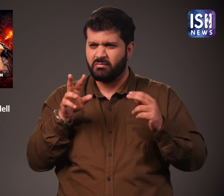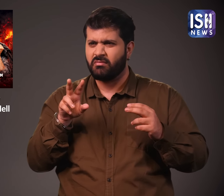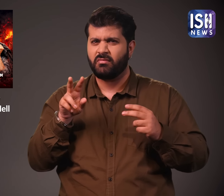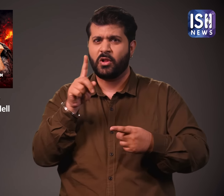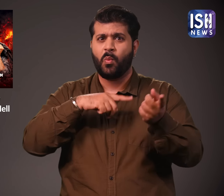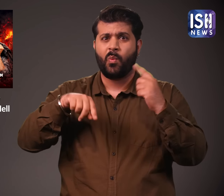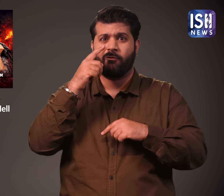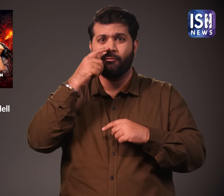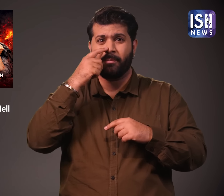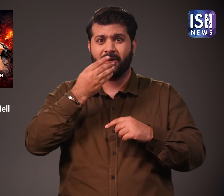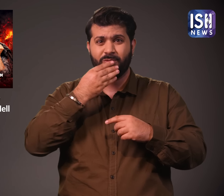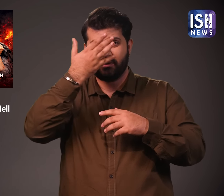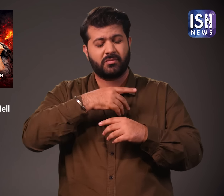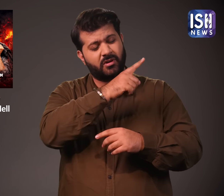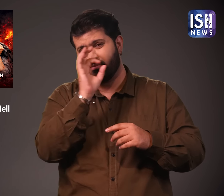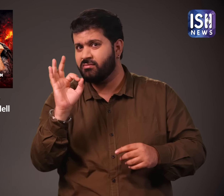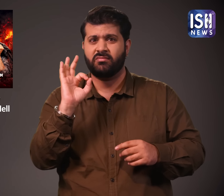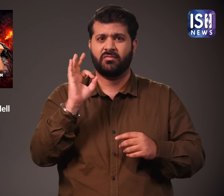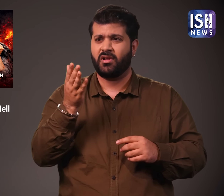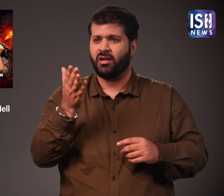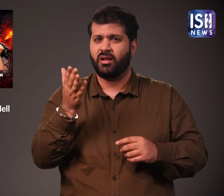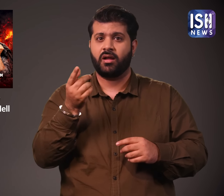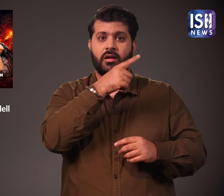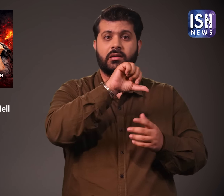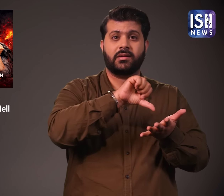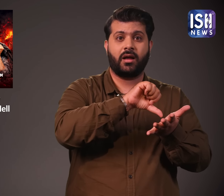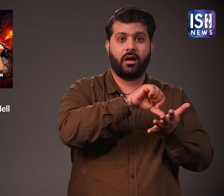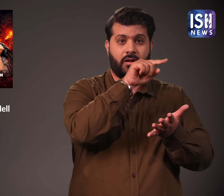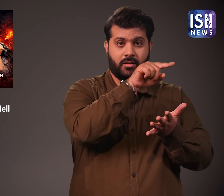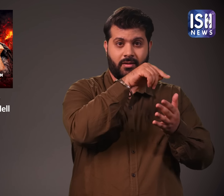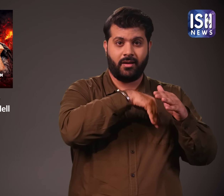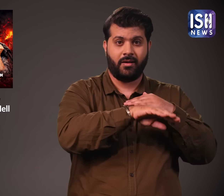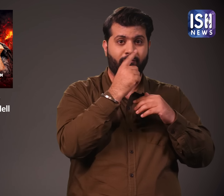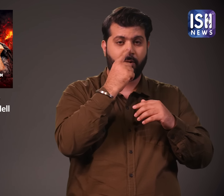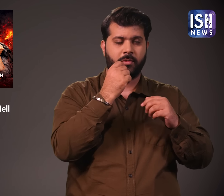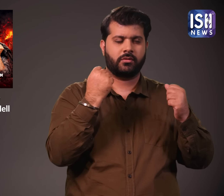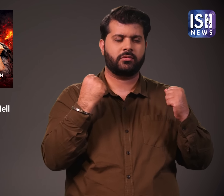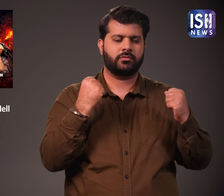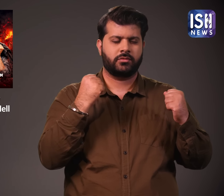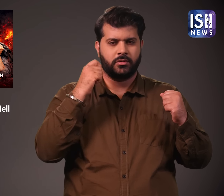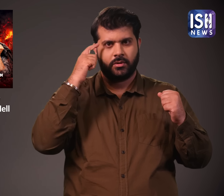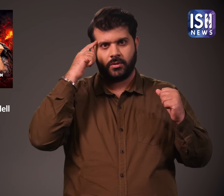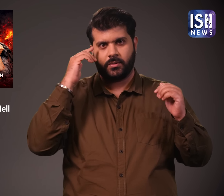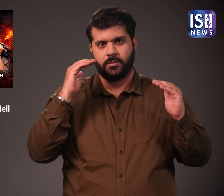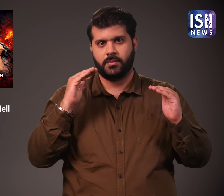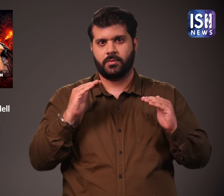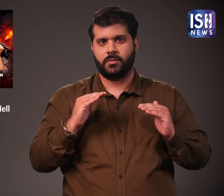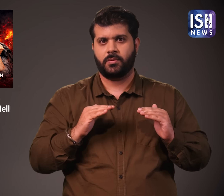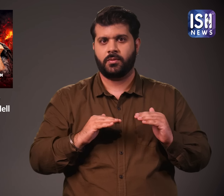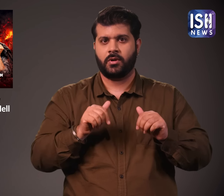Paradoxically, while they supported the mandatory hijab, many women in Iran felt relief after his death.